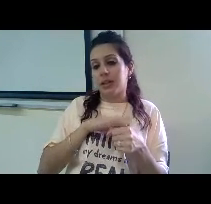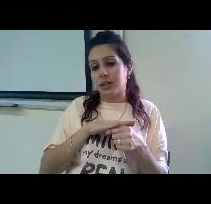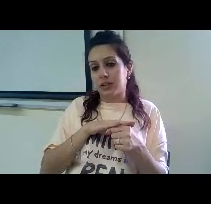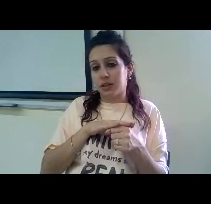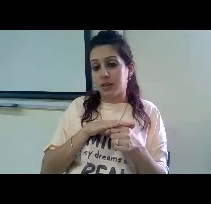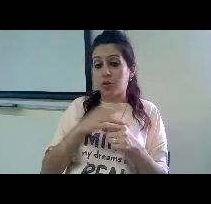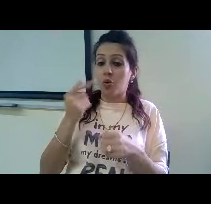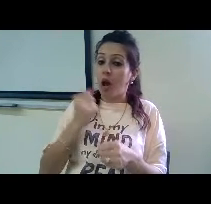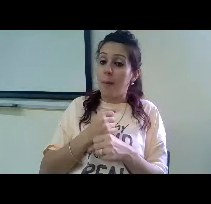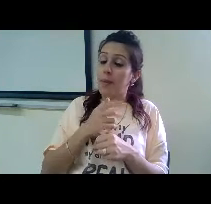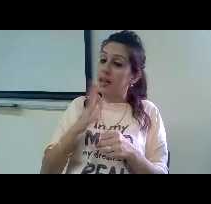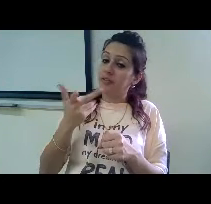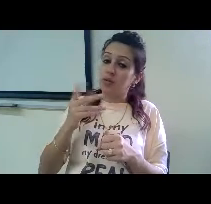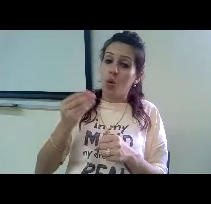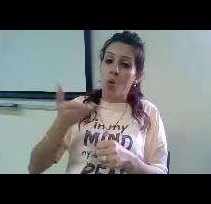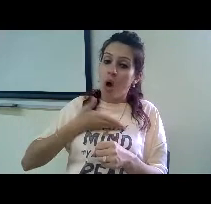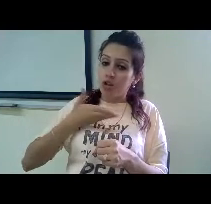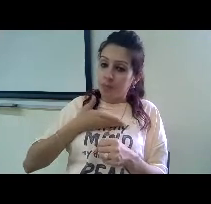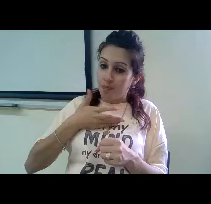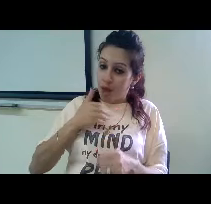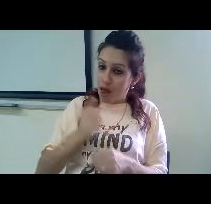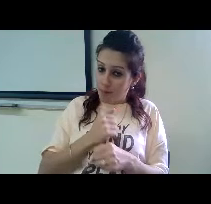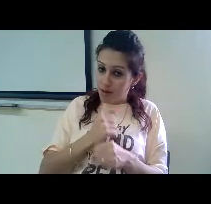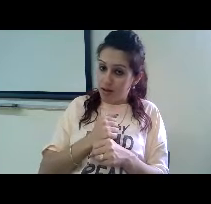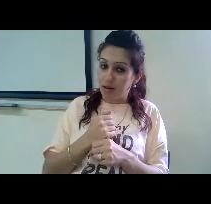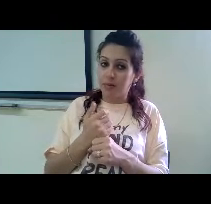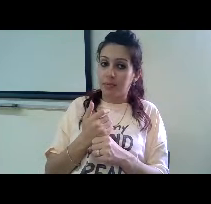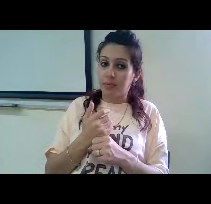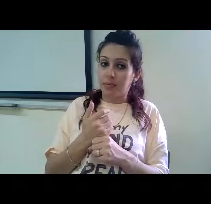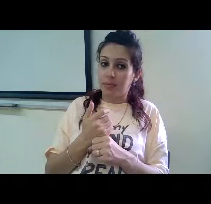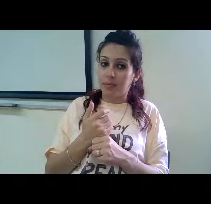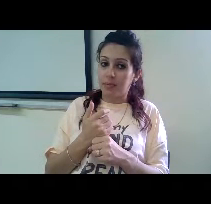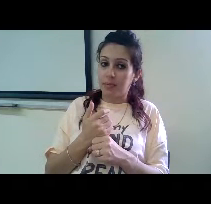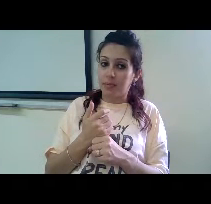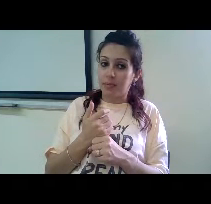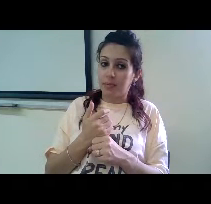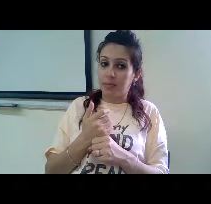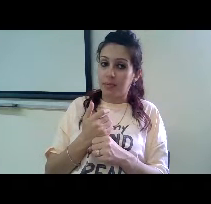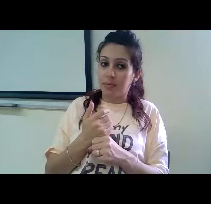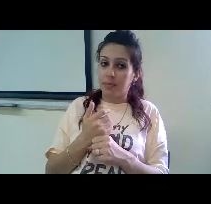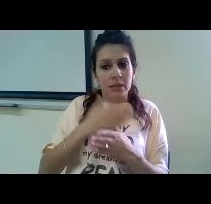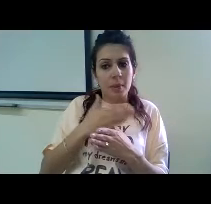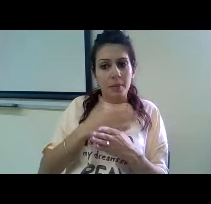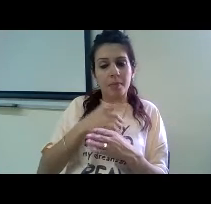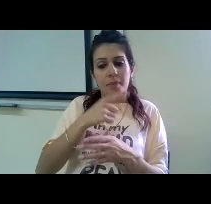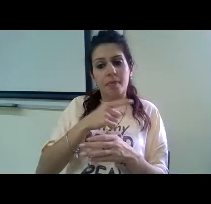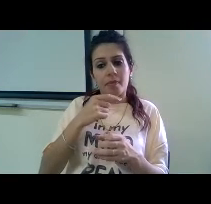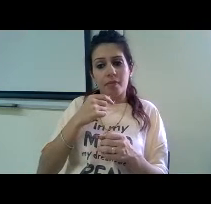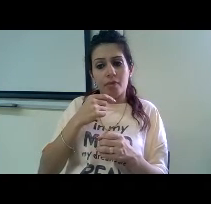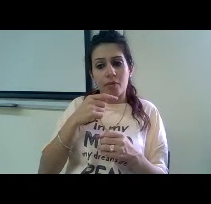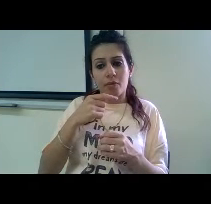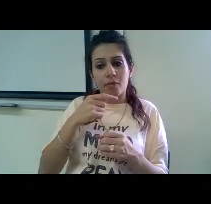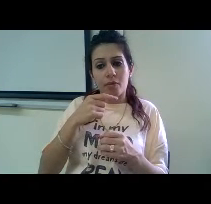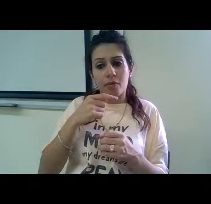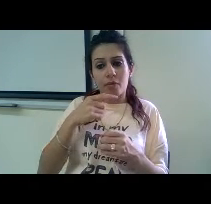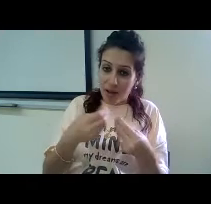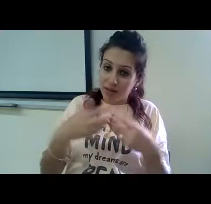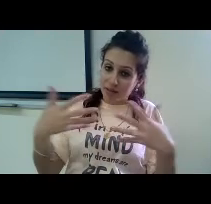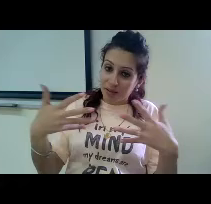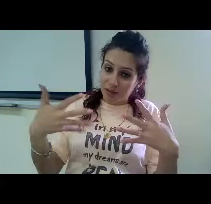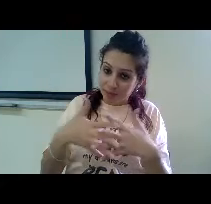If the parent is not OK, then you cannot really help your children. It's also very important to help them